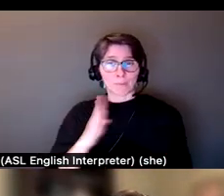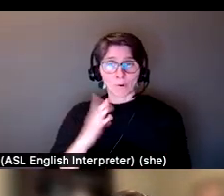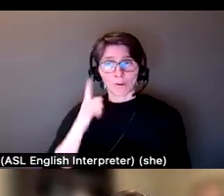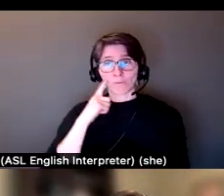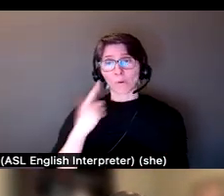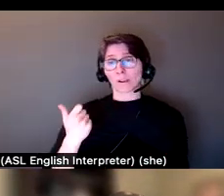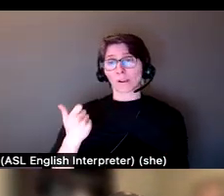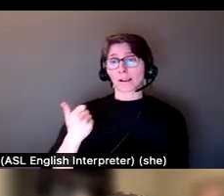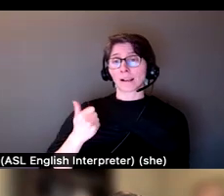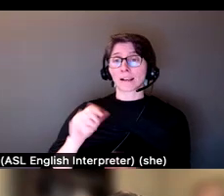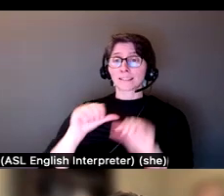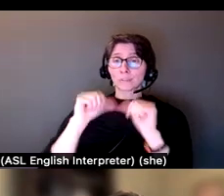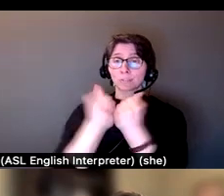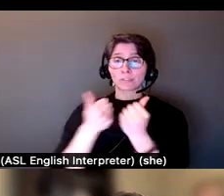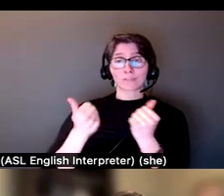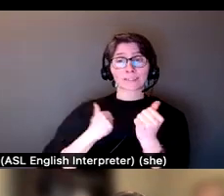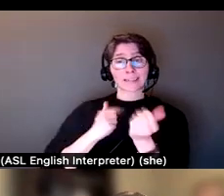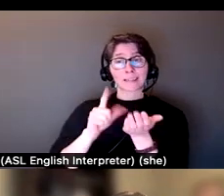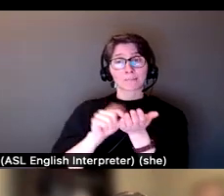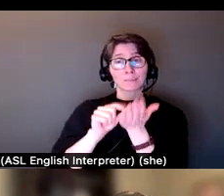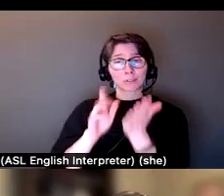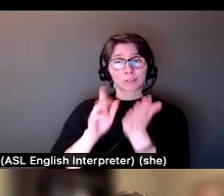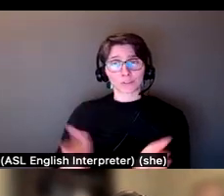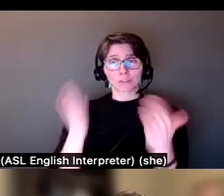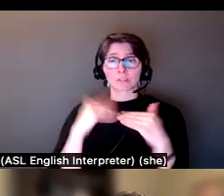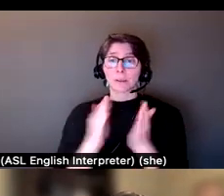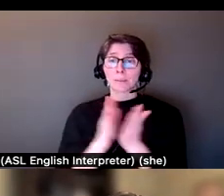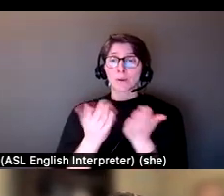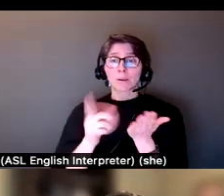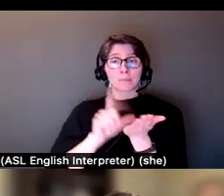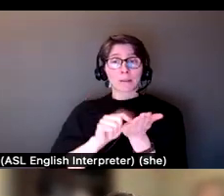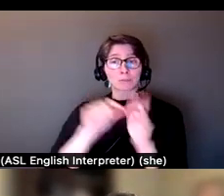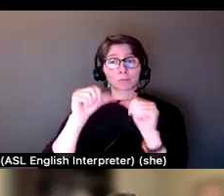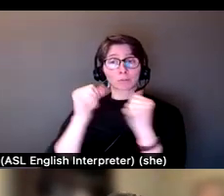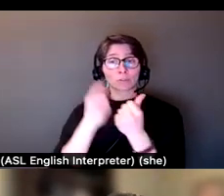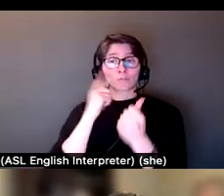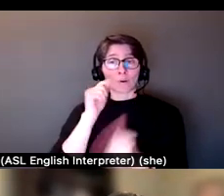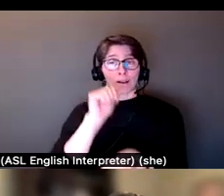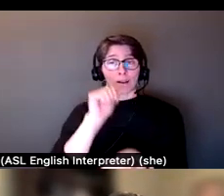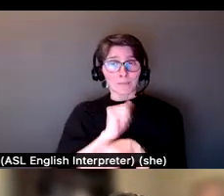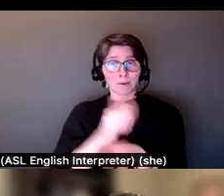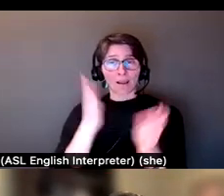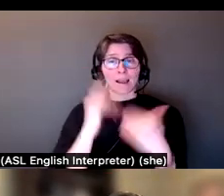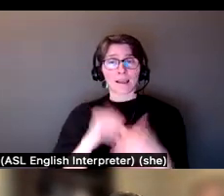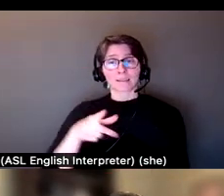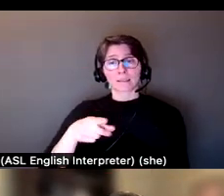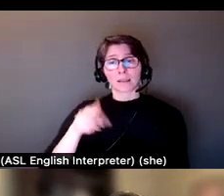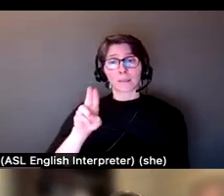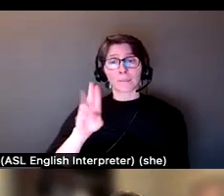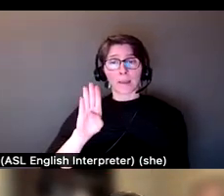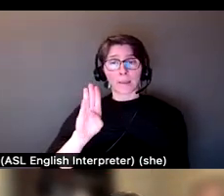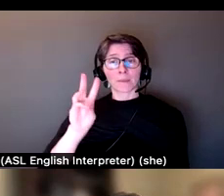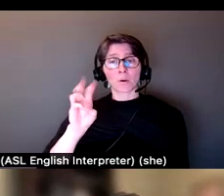the Book Publishers Association of Alberta and PubWest. Don is a member of the College